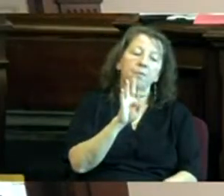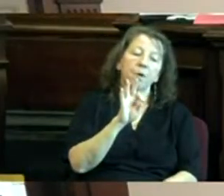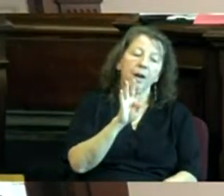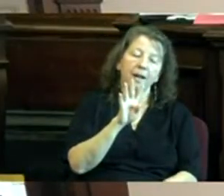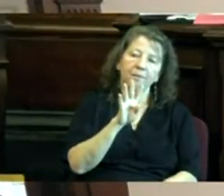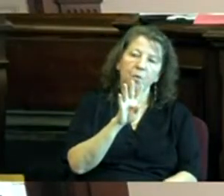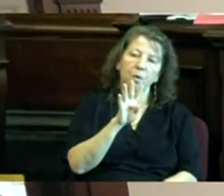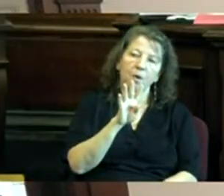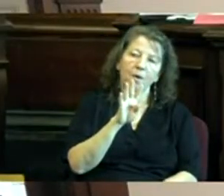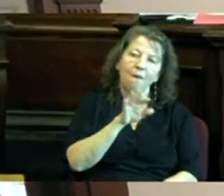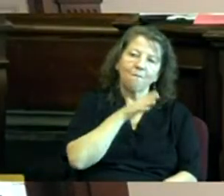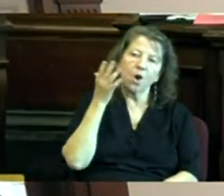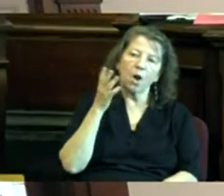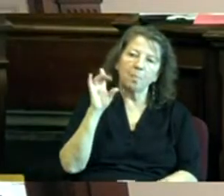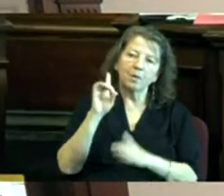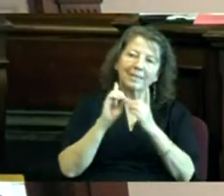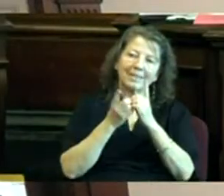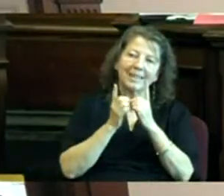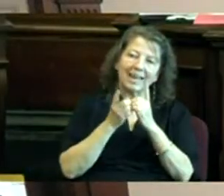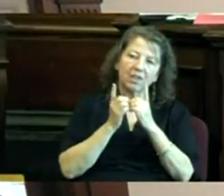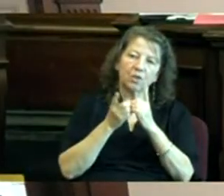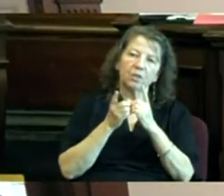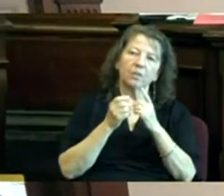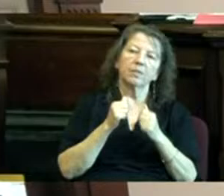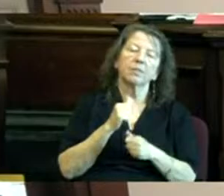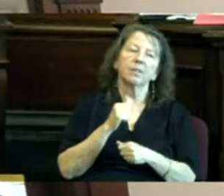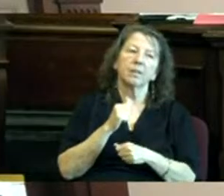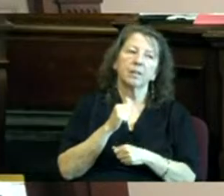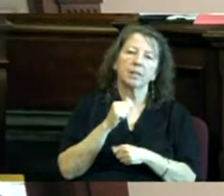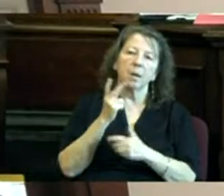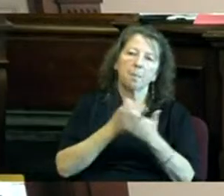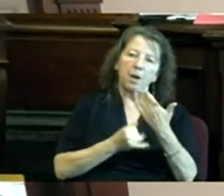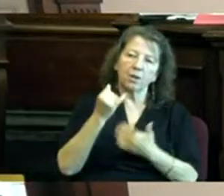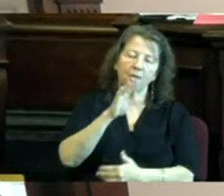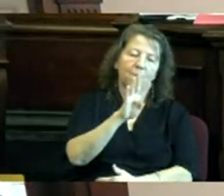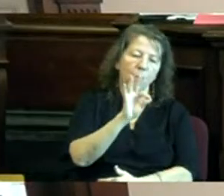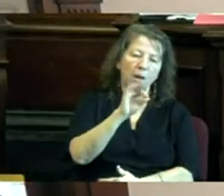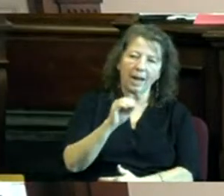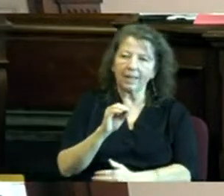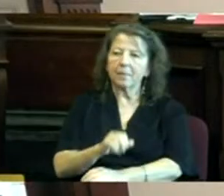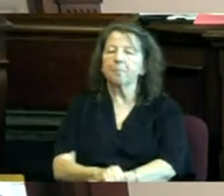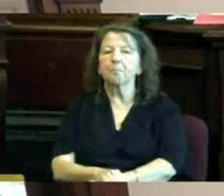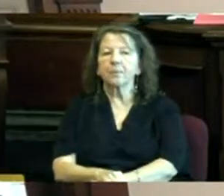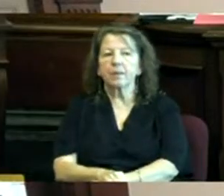District, so we chose the 480 Farmers Digital Accessibility